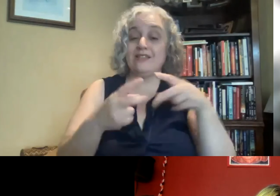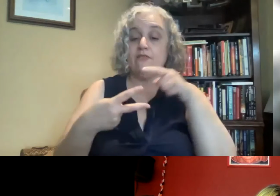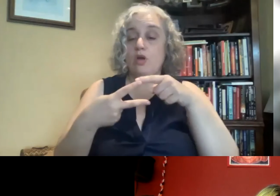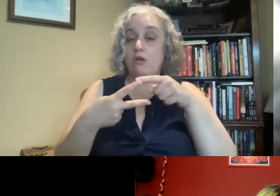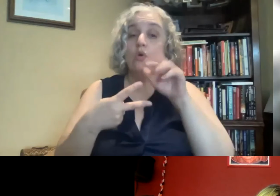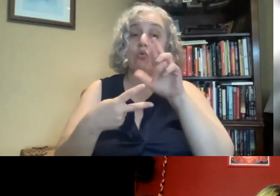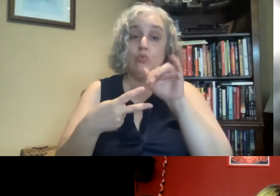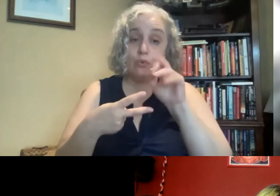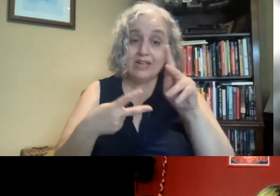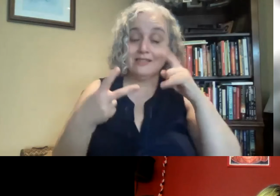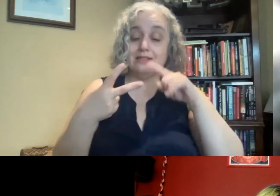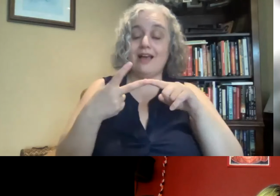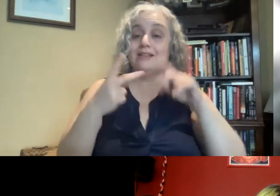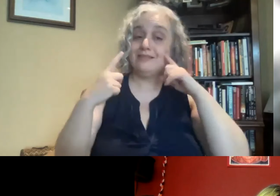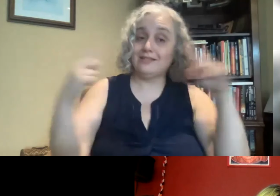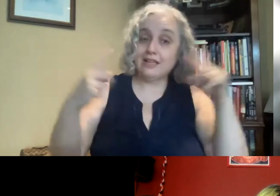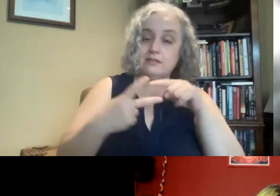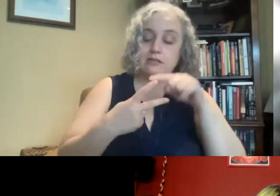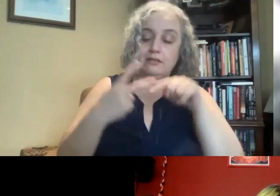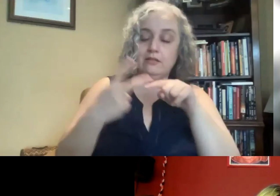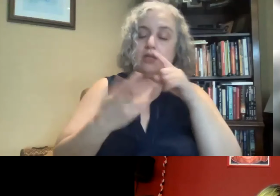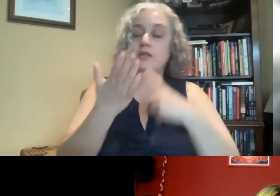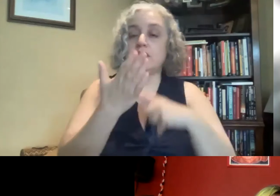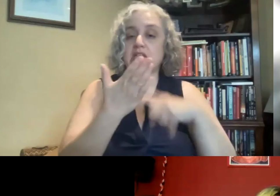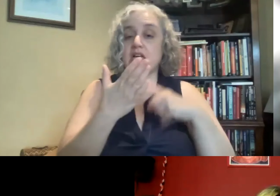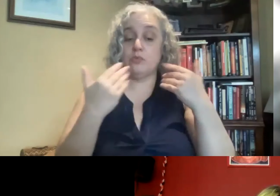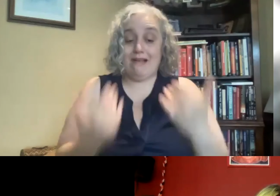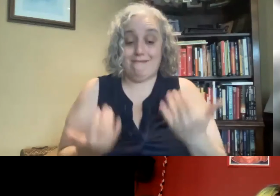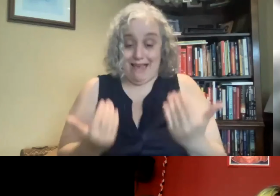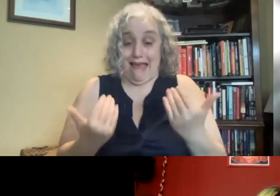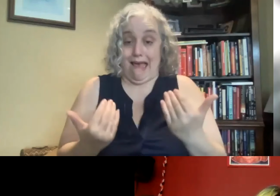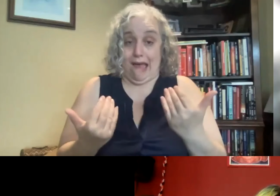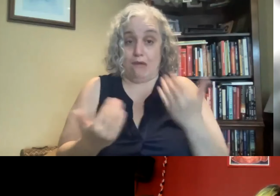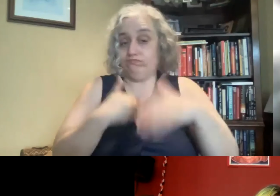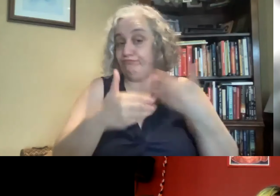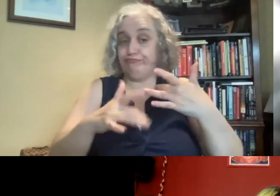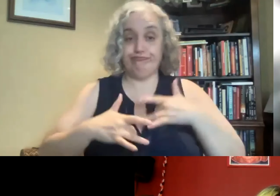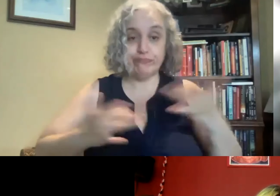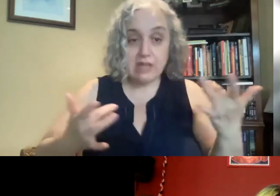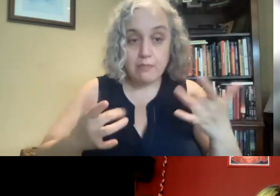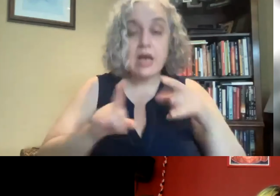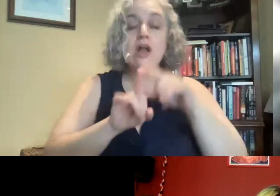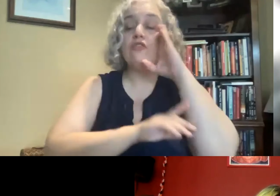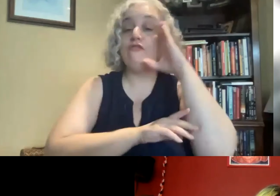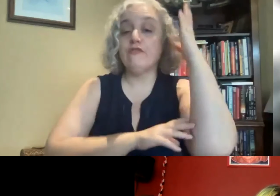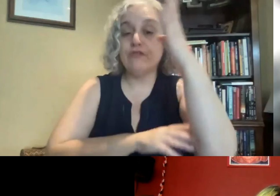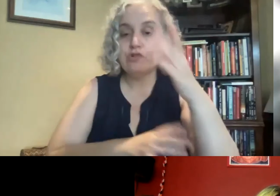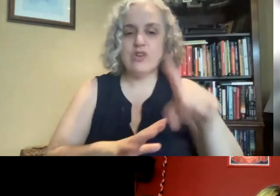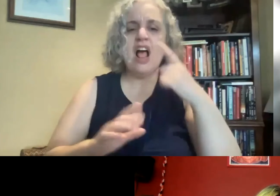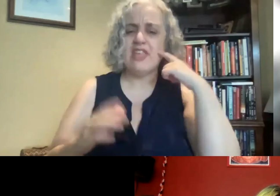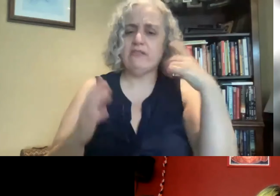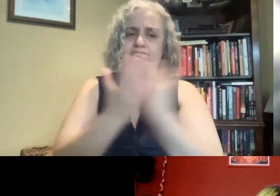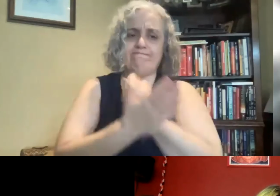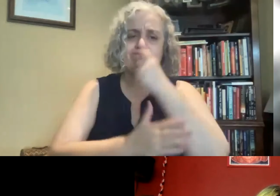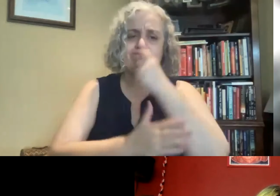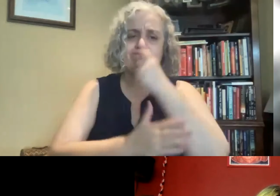currently and what might happen in the future. I think we want to start with the positive side.